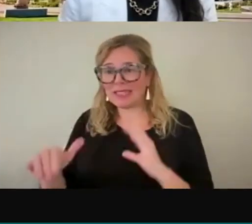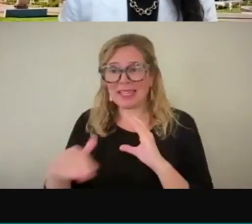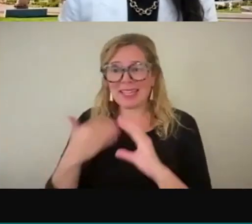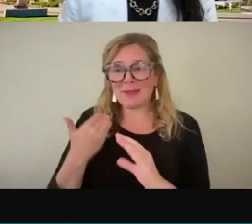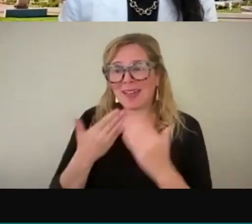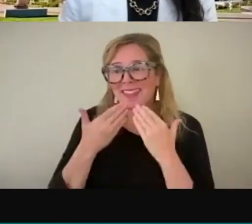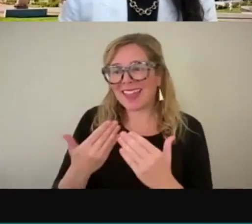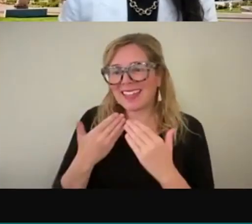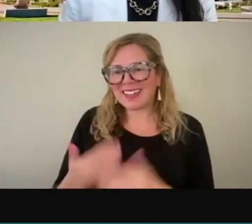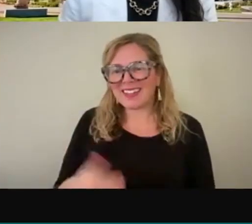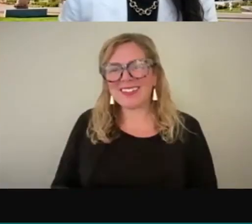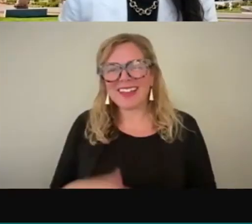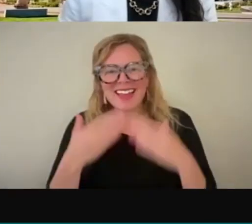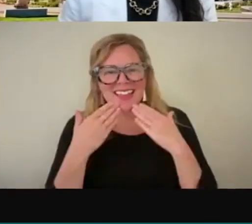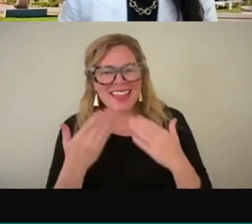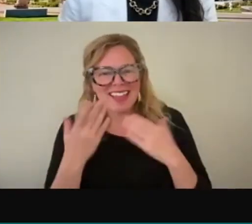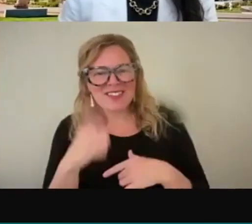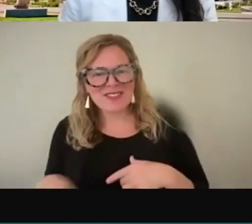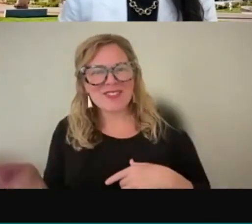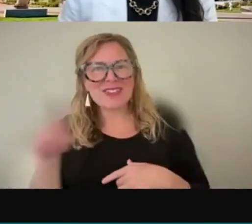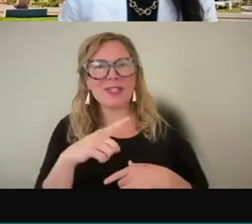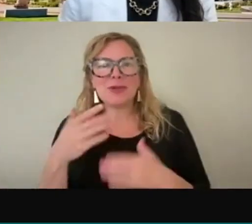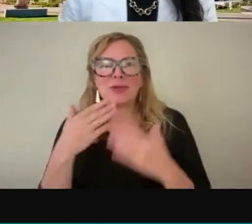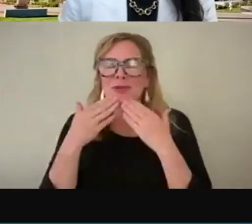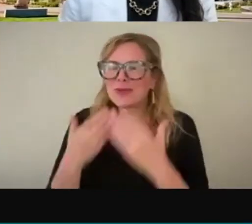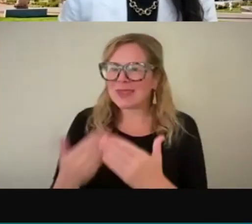to all of you and to the caregivers and patients that you highlighted,